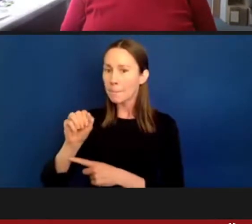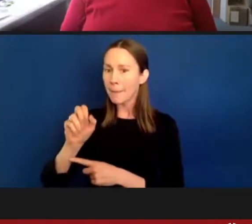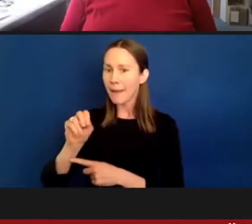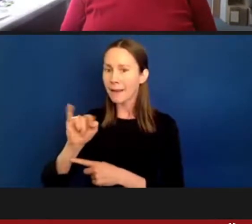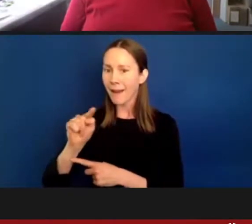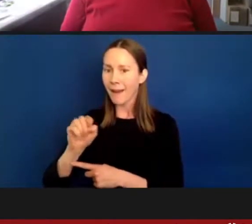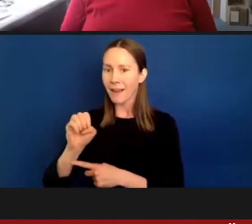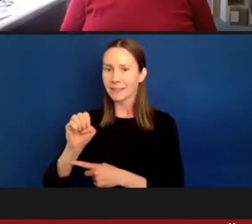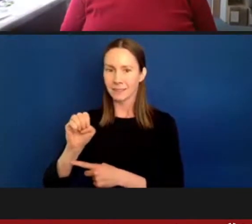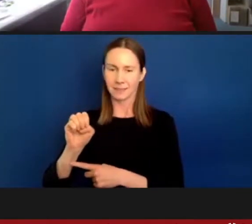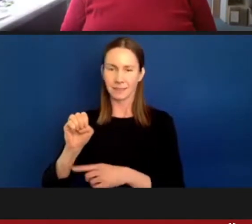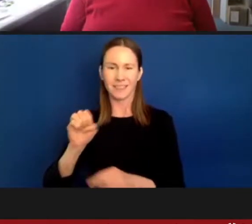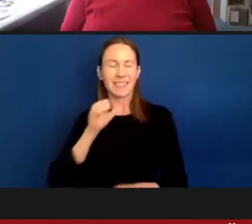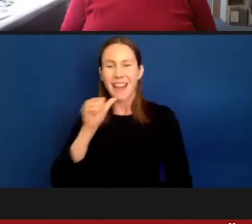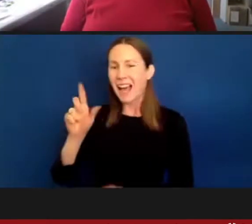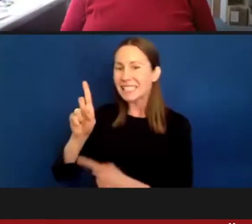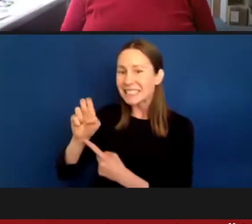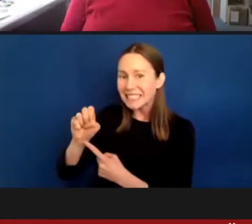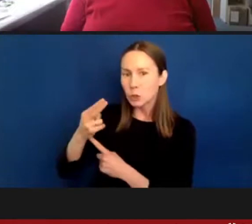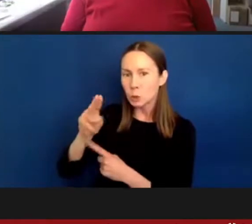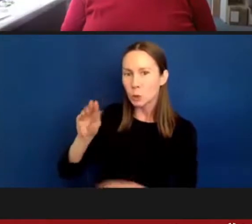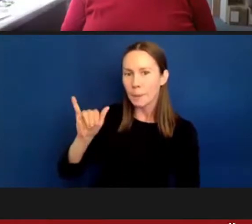and stereotyping and stigmatizing.